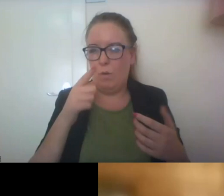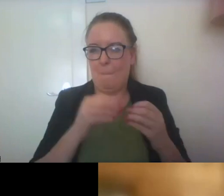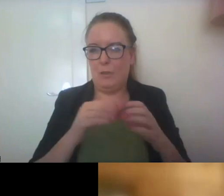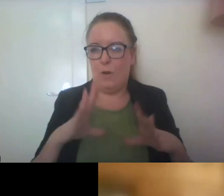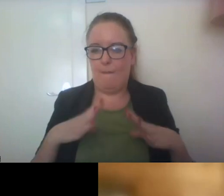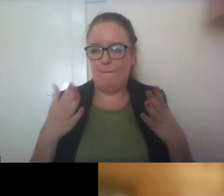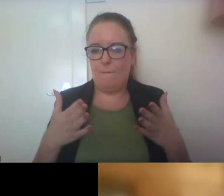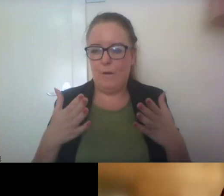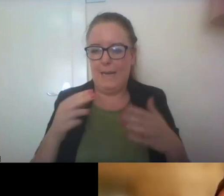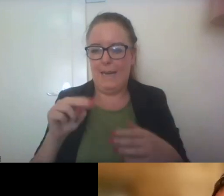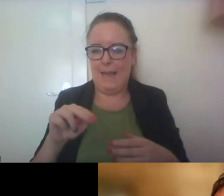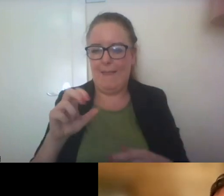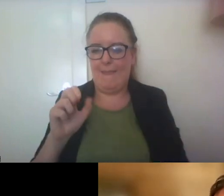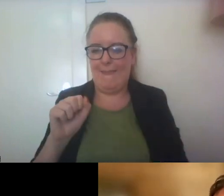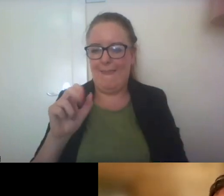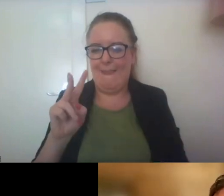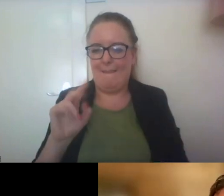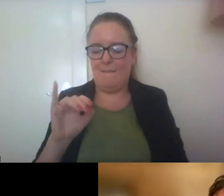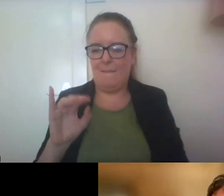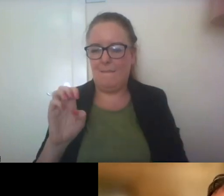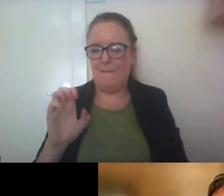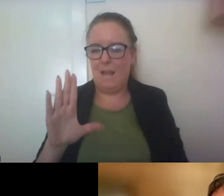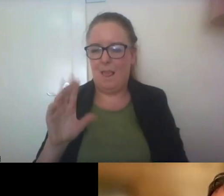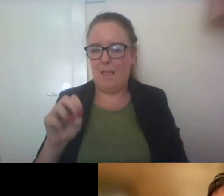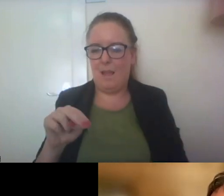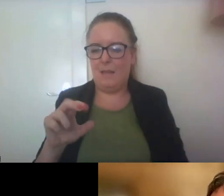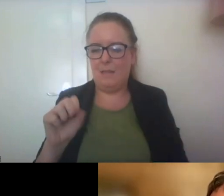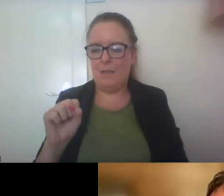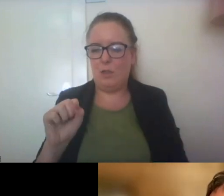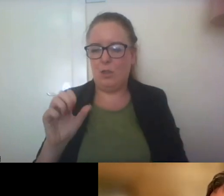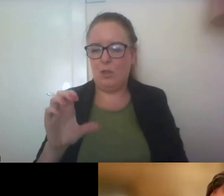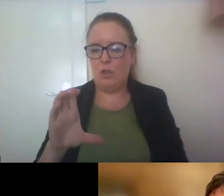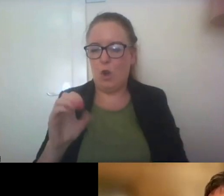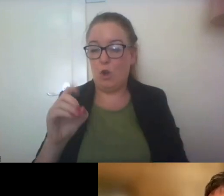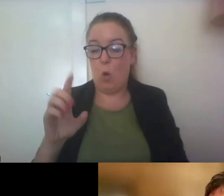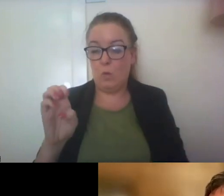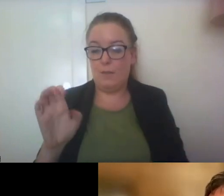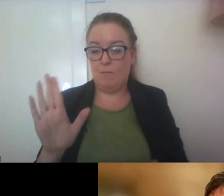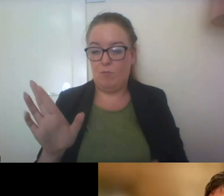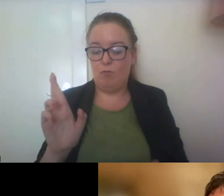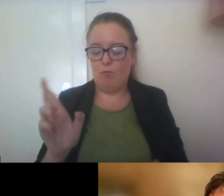but how does it work, let's say, for a gallery or museum